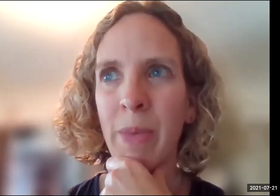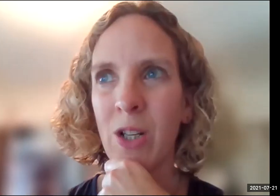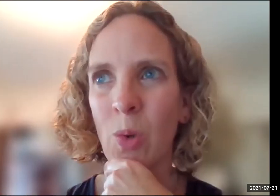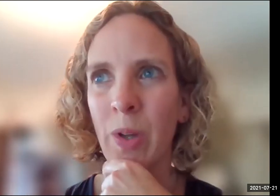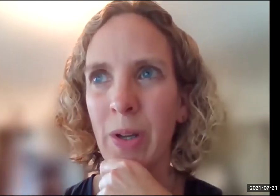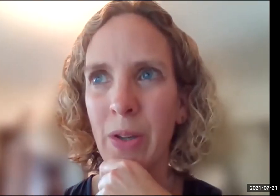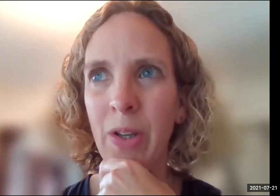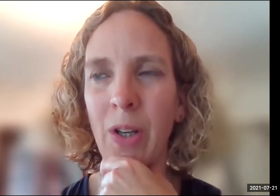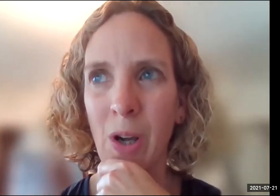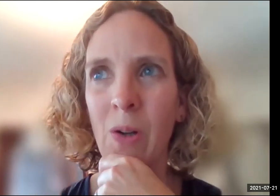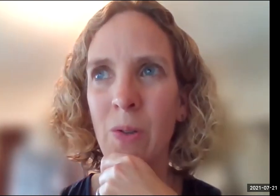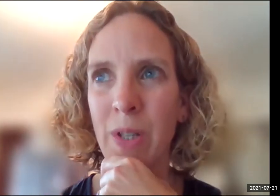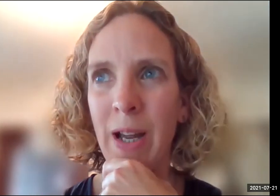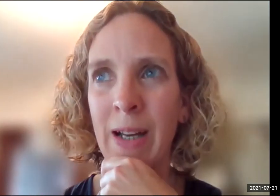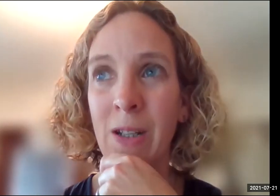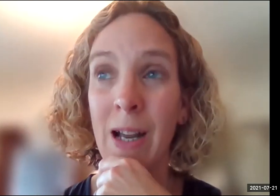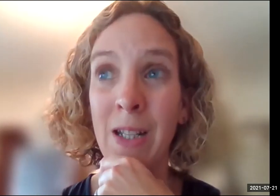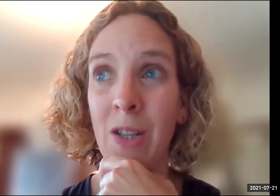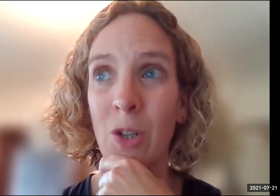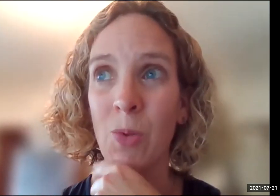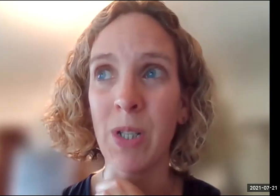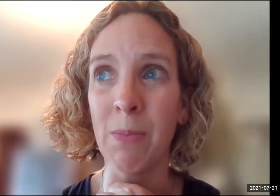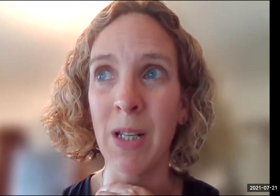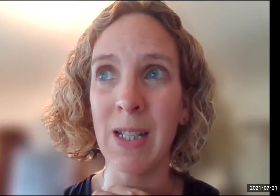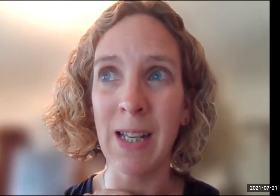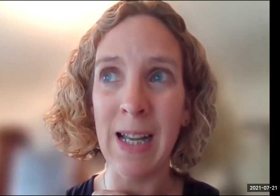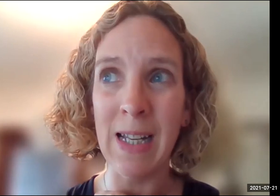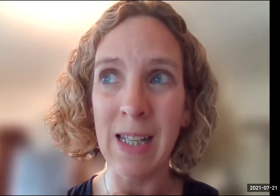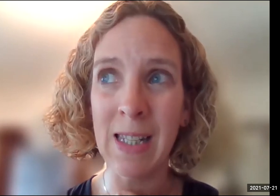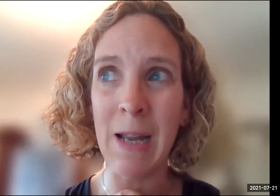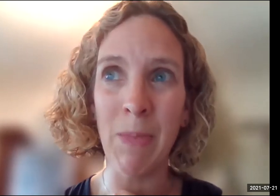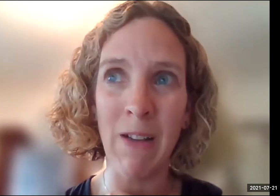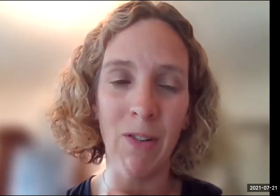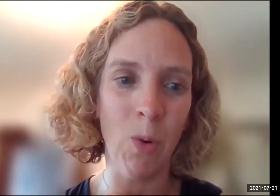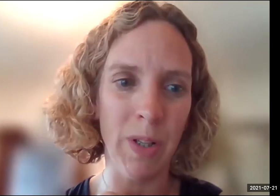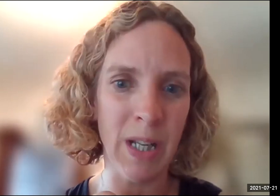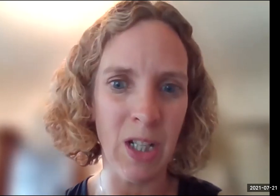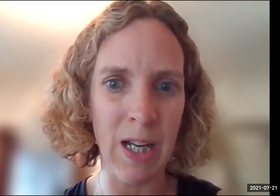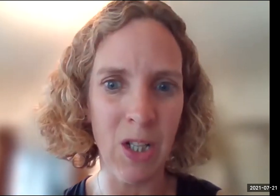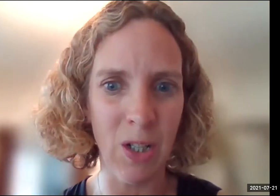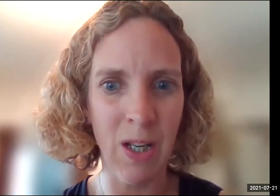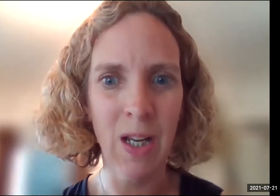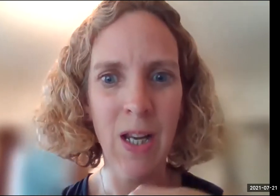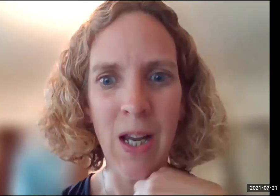some progress towards better and inclusive education for children with disabilities, there is still a really long way to to go to make sure that